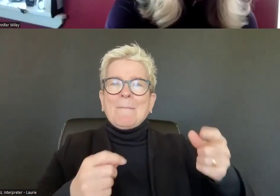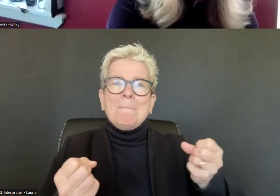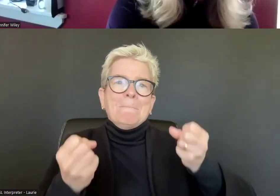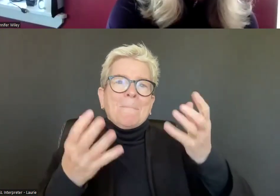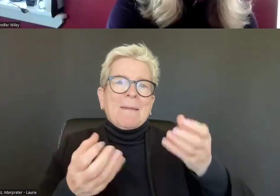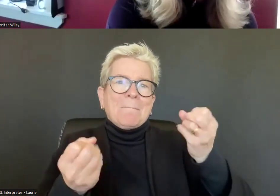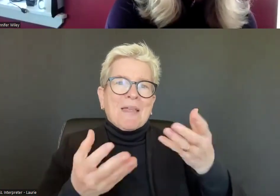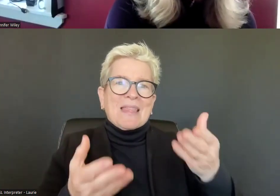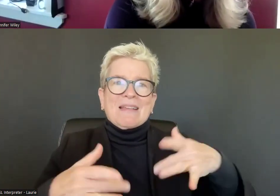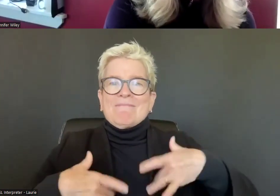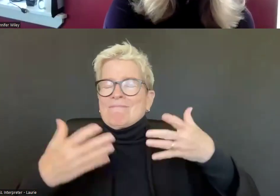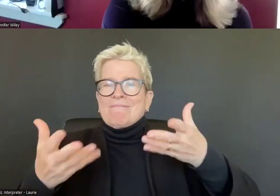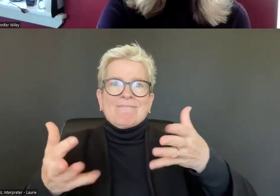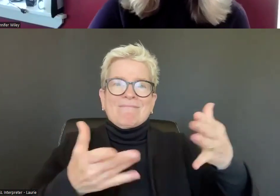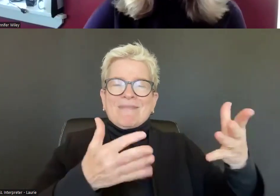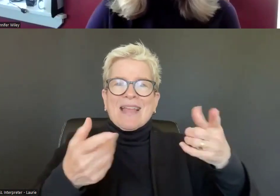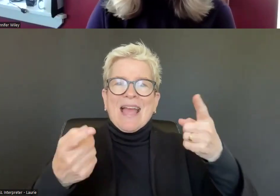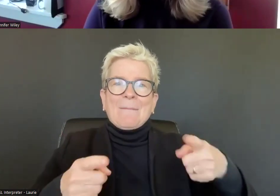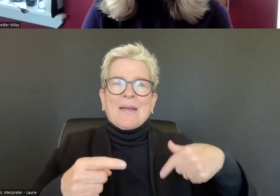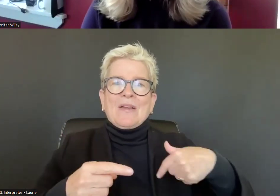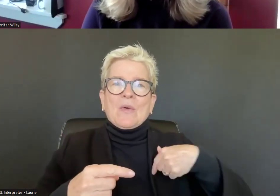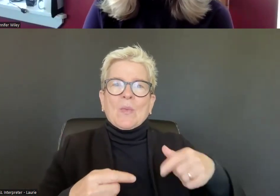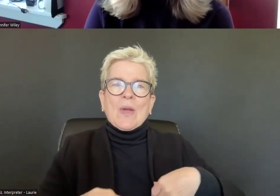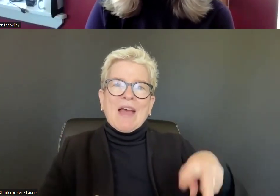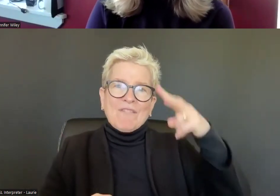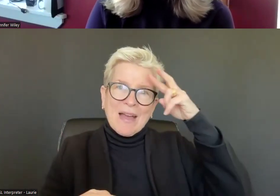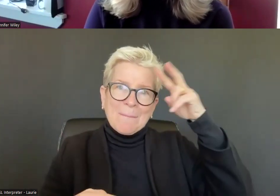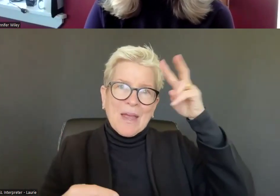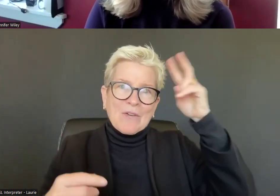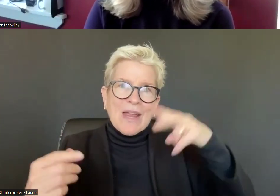open up the school. We have our mariachi band play and they come in in sort of a